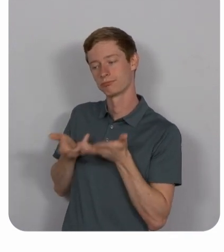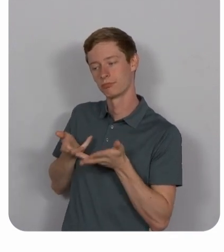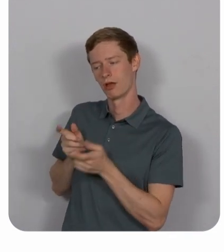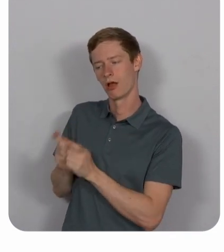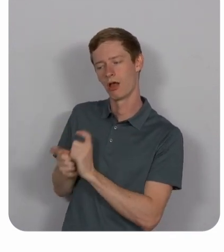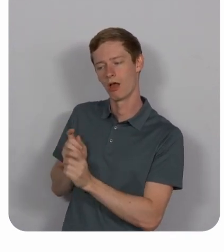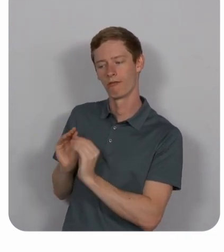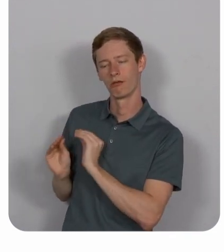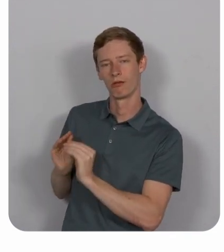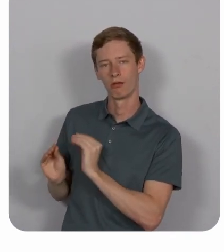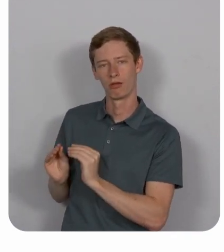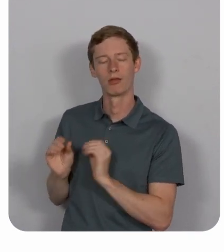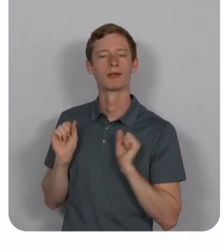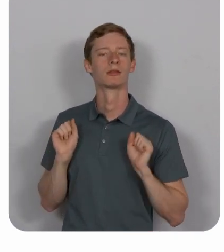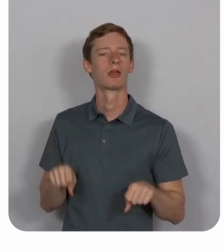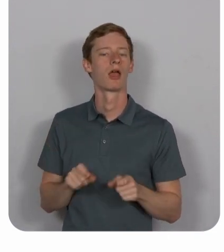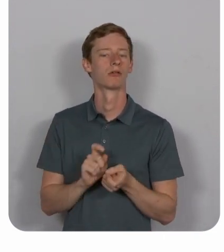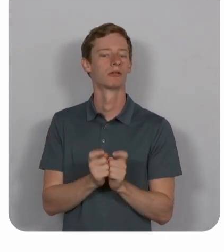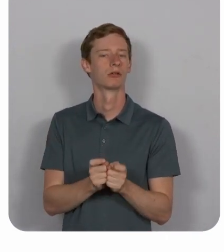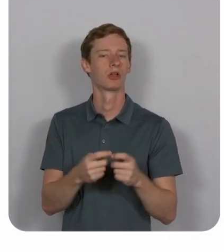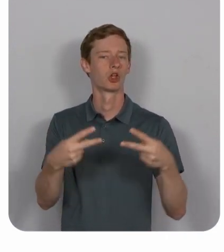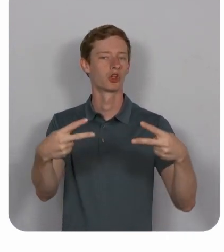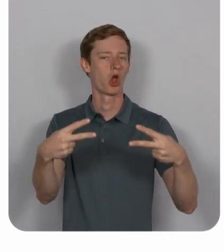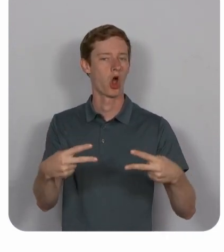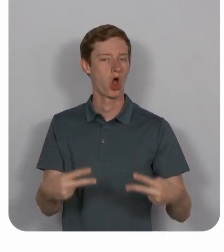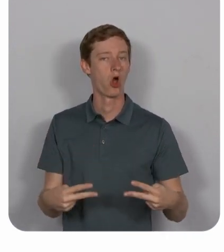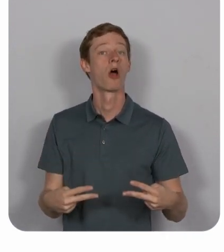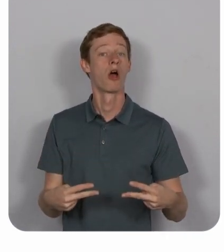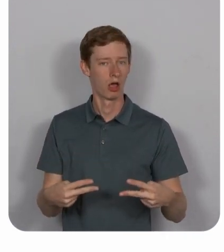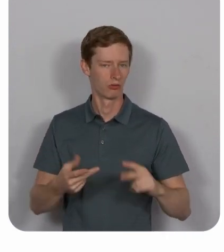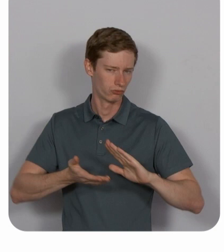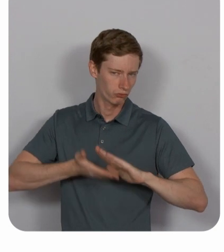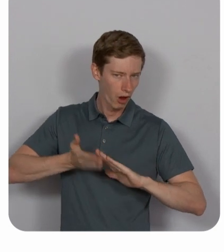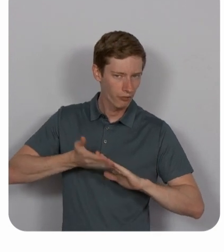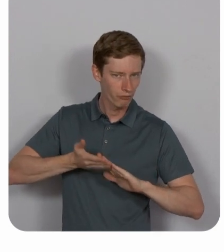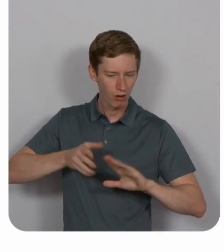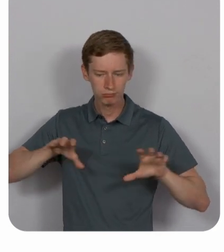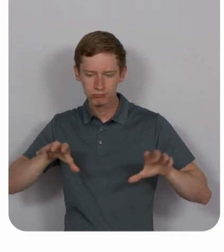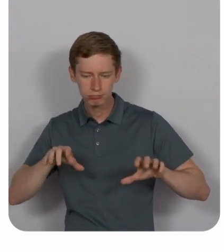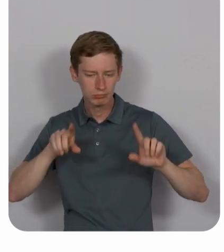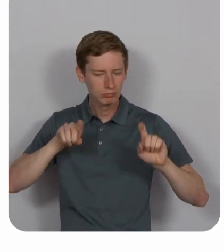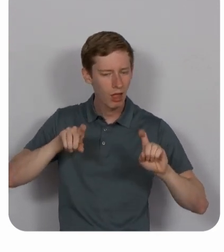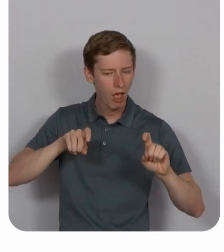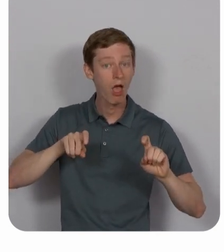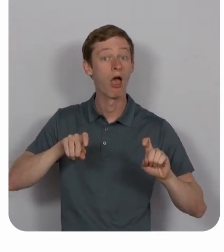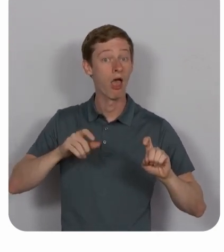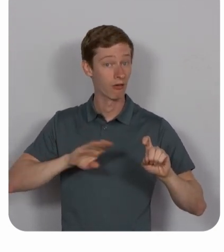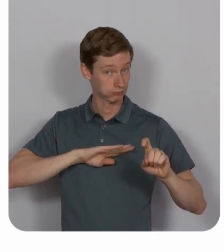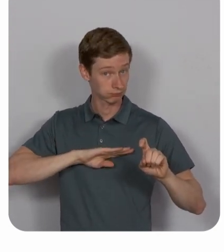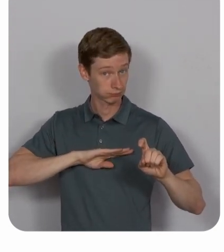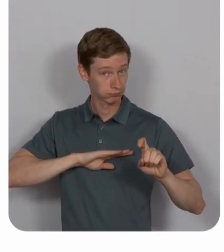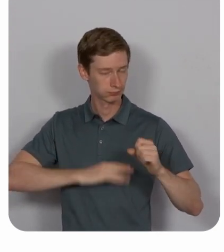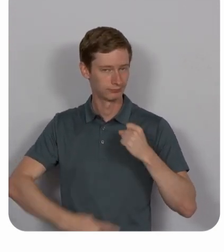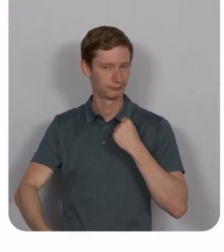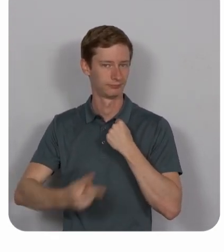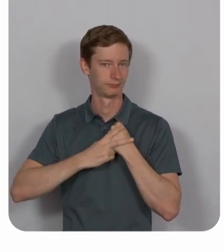After that same process, they'll make any edits to the code, run it, test it and save it once they’re happy with it.